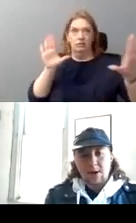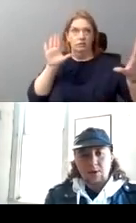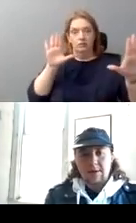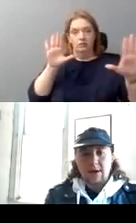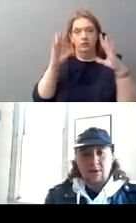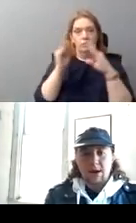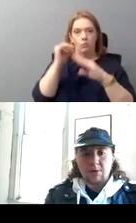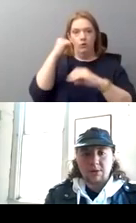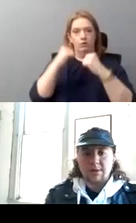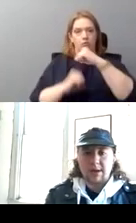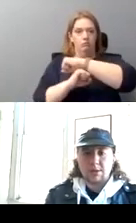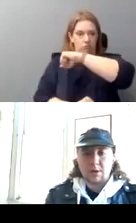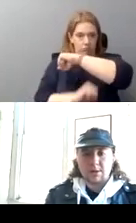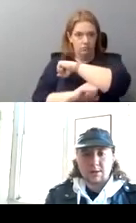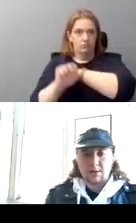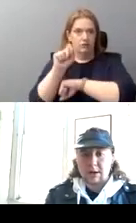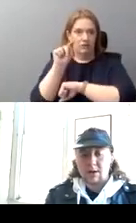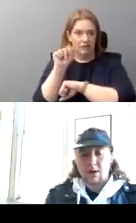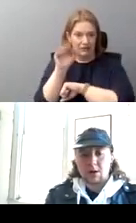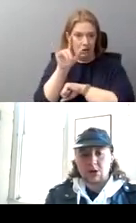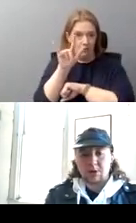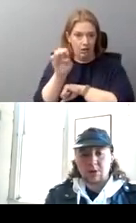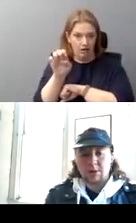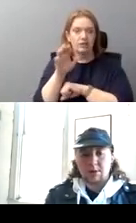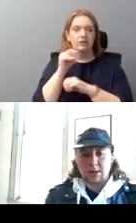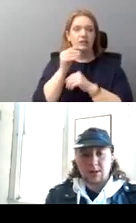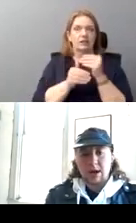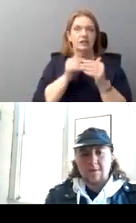When they found the house and began this process starting in October 2013,